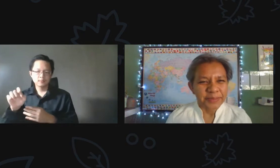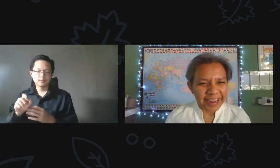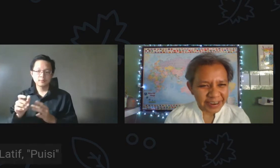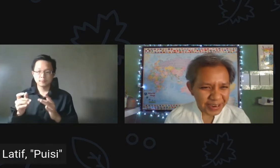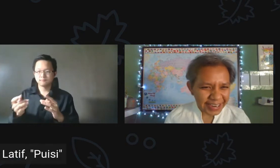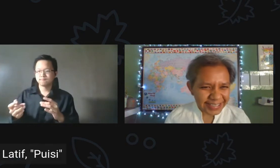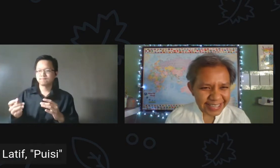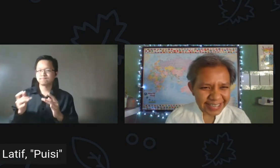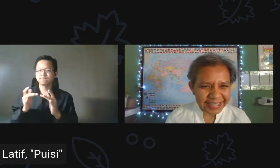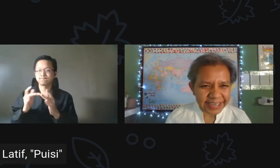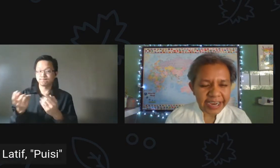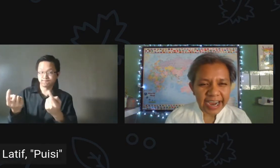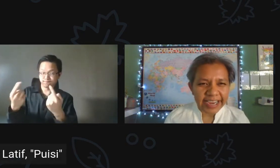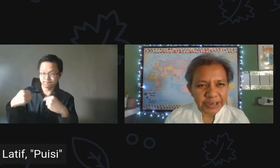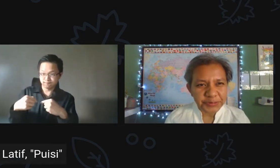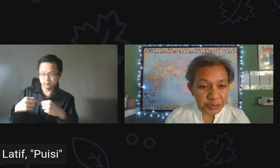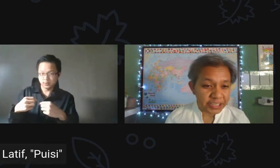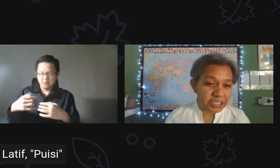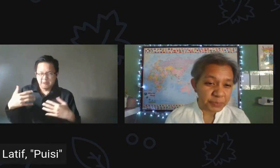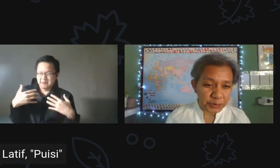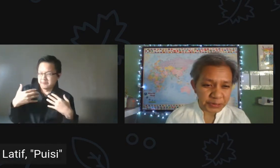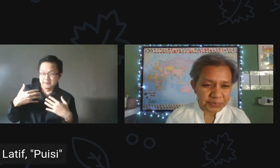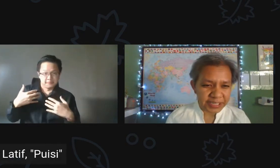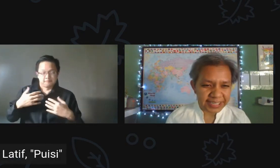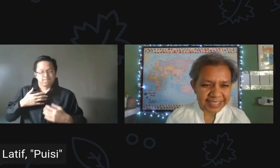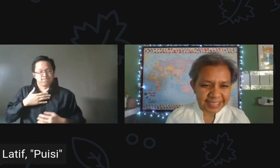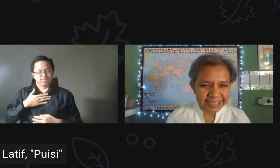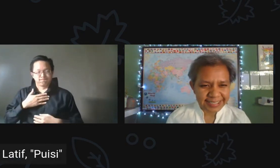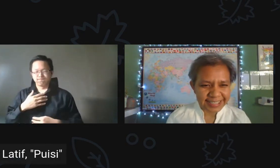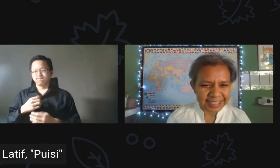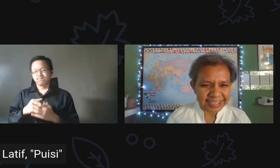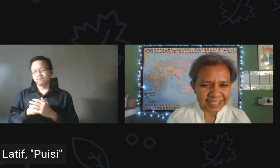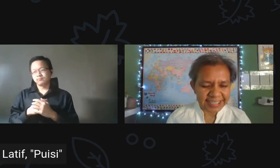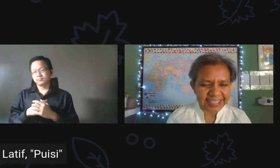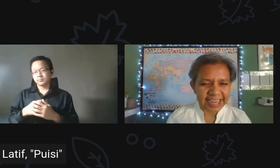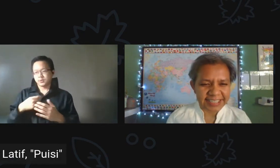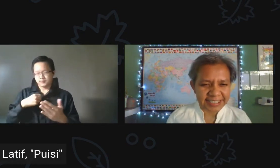But anyways, I wrote this poem, is titled